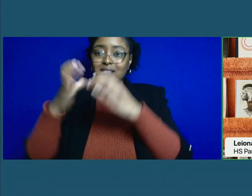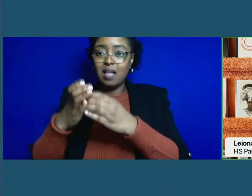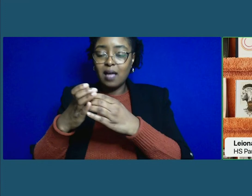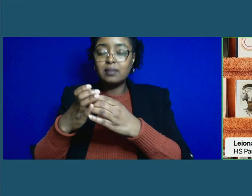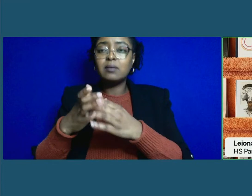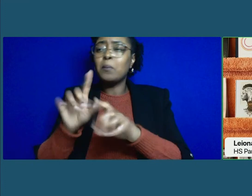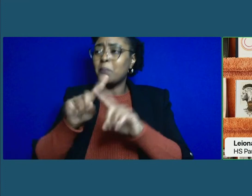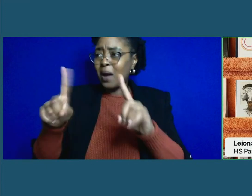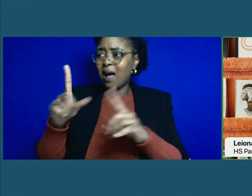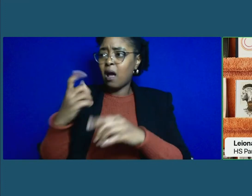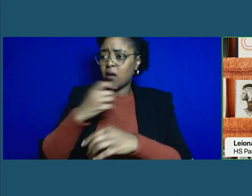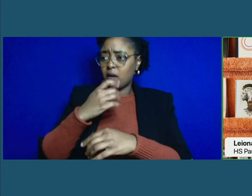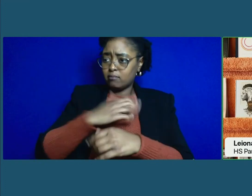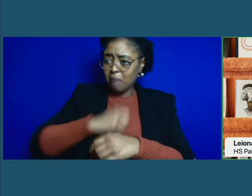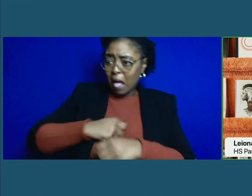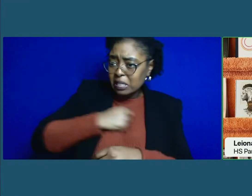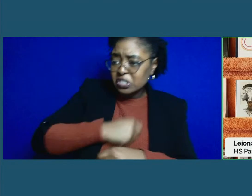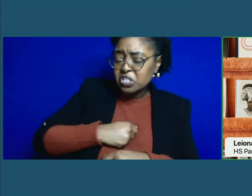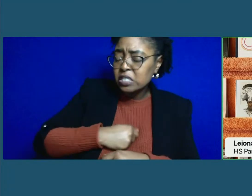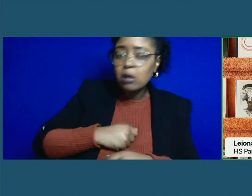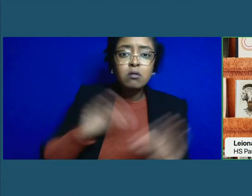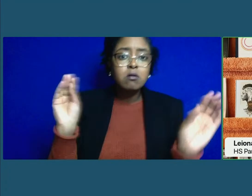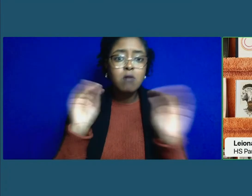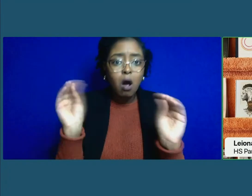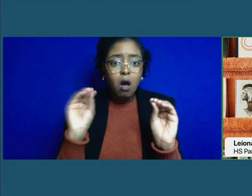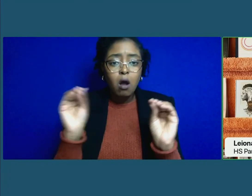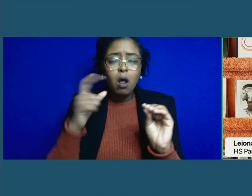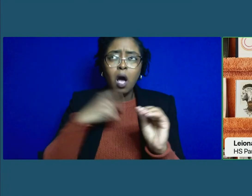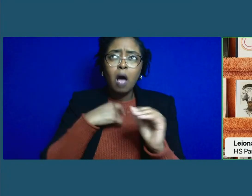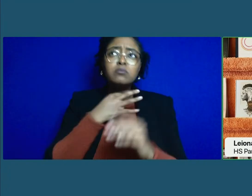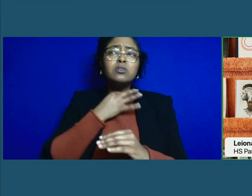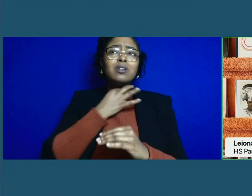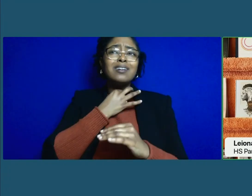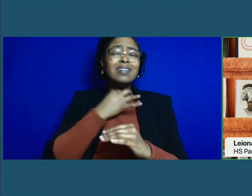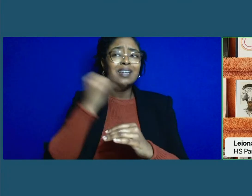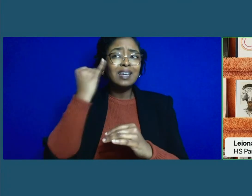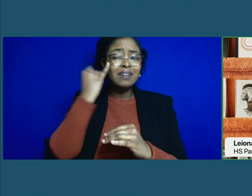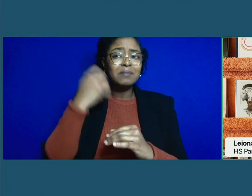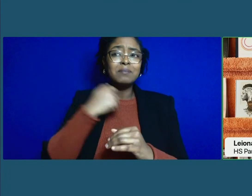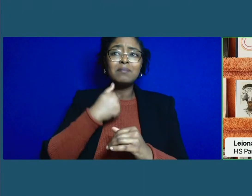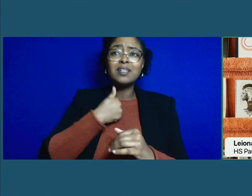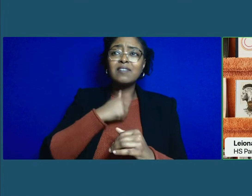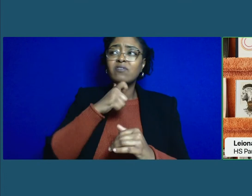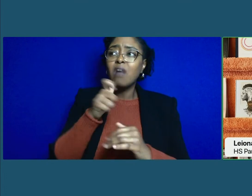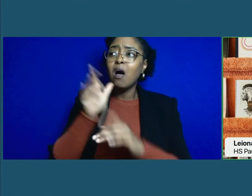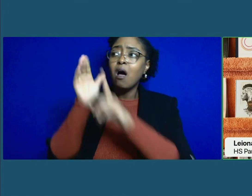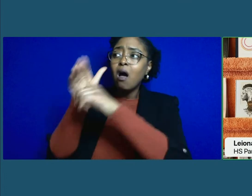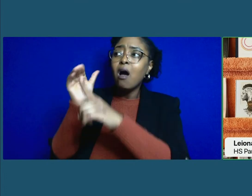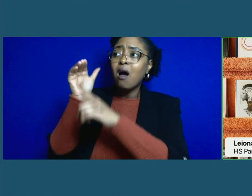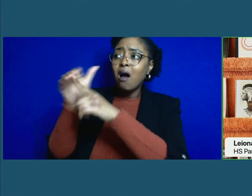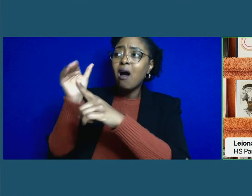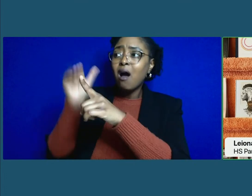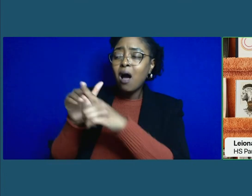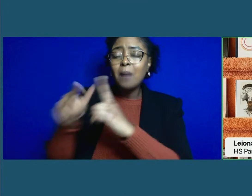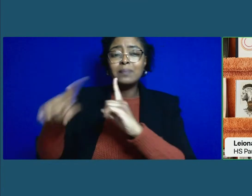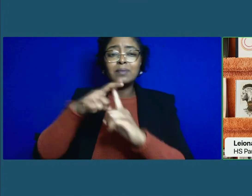the higher class. But there was not even so much as an apology. And I do wonder if I had not